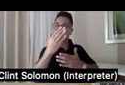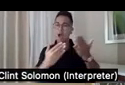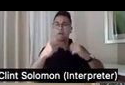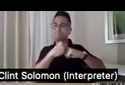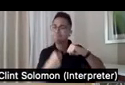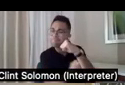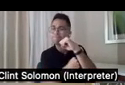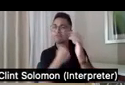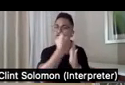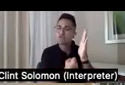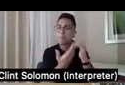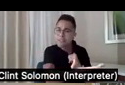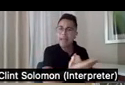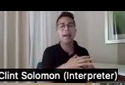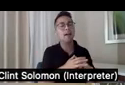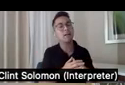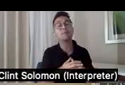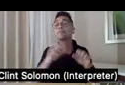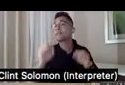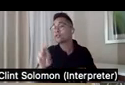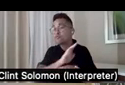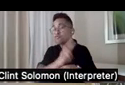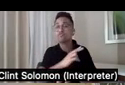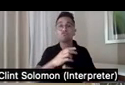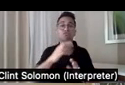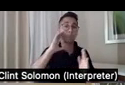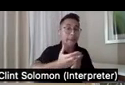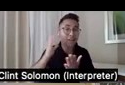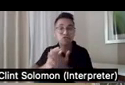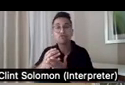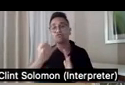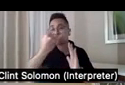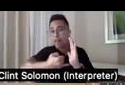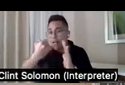we can use pictures and line drawings for the children that can see those and these